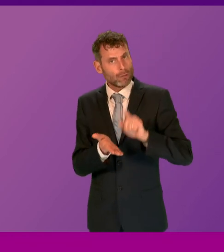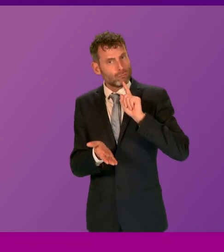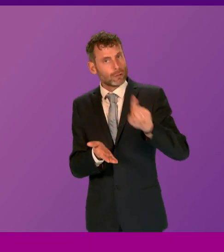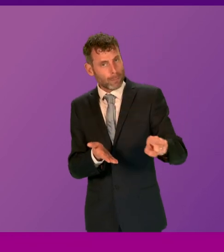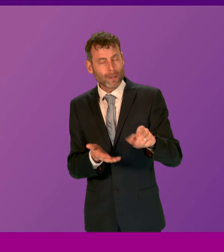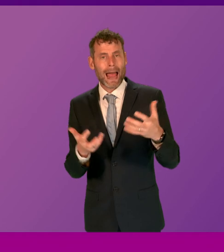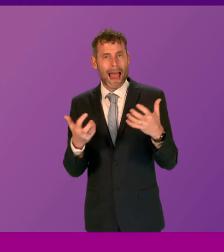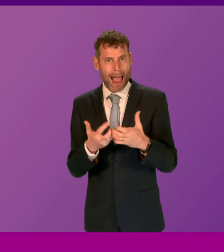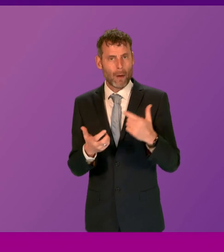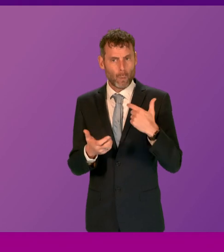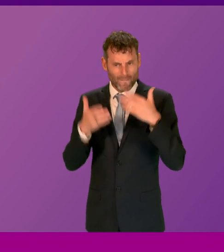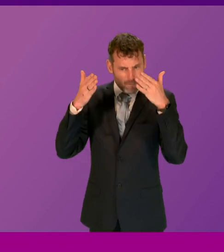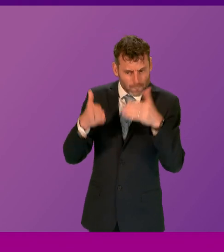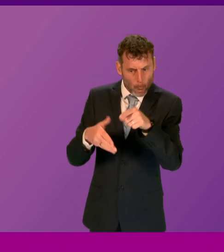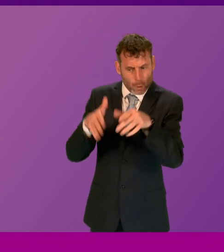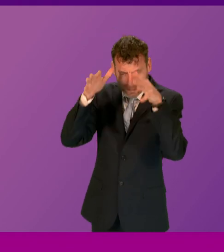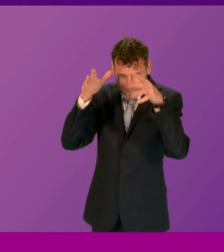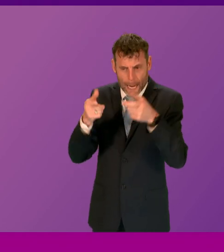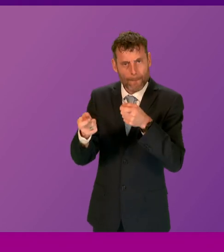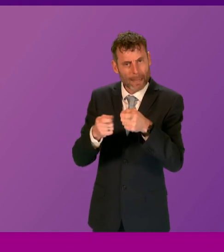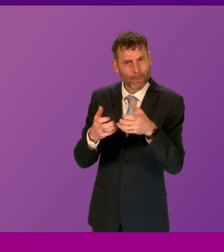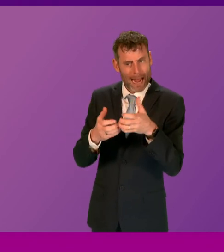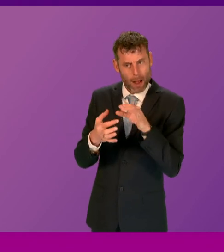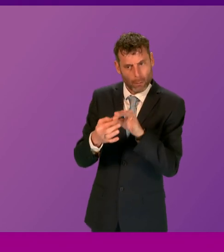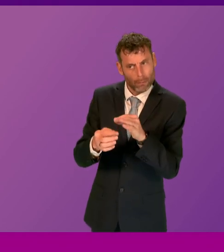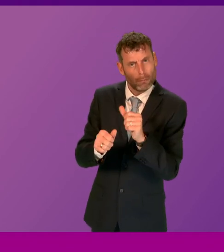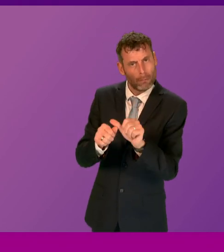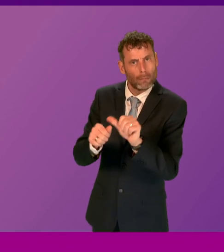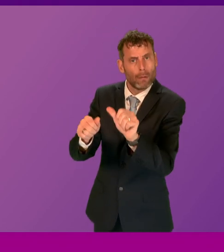I am sure that Sharon Dowey is aware of this, but I make the point that we intend to introduce